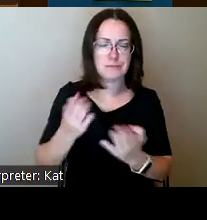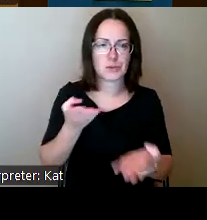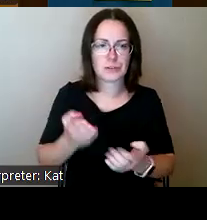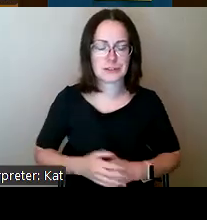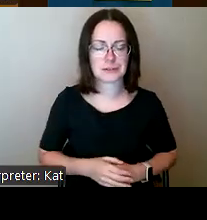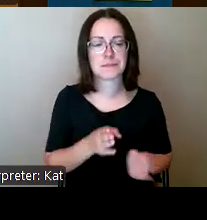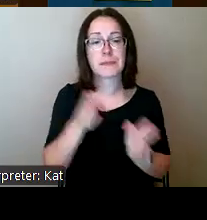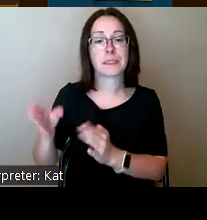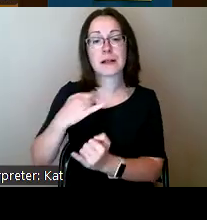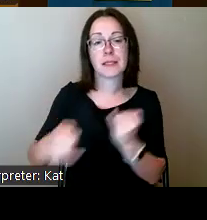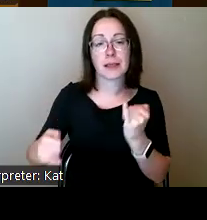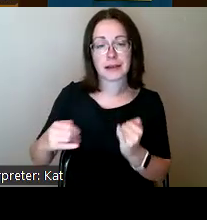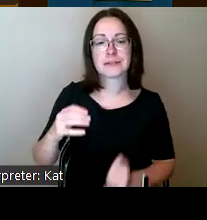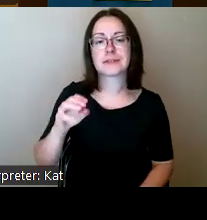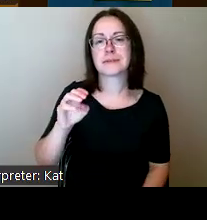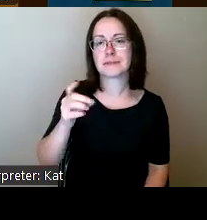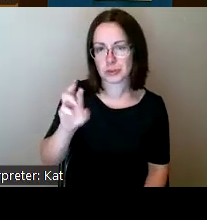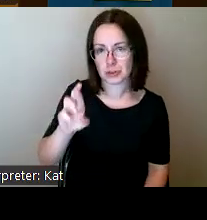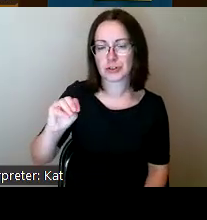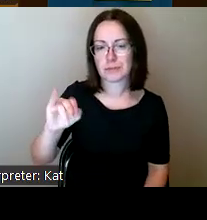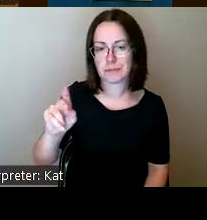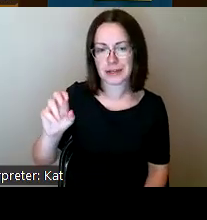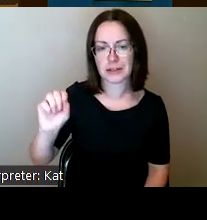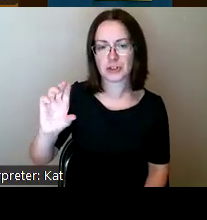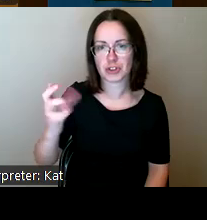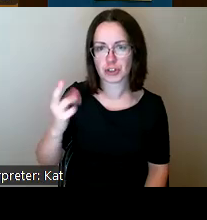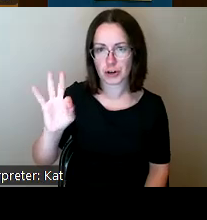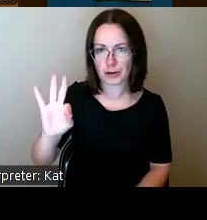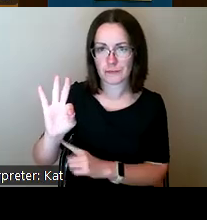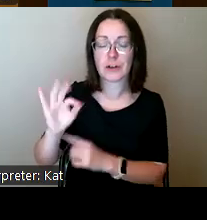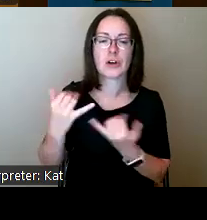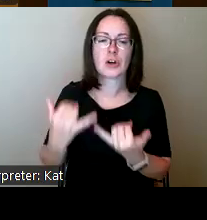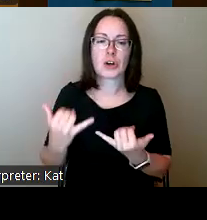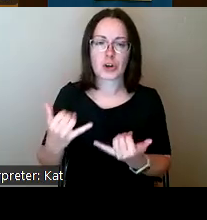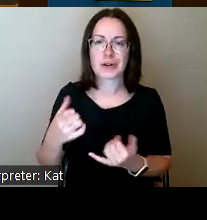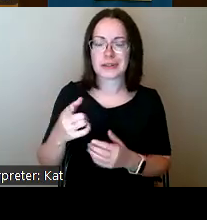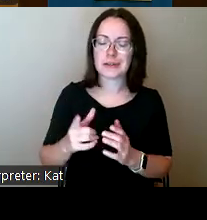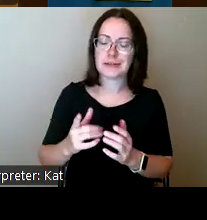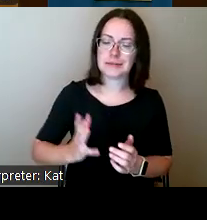Mike Sharp. Dr. Dr. Mike Sharf is currently the Mark and Moren David distinguished professor of